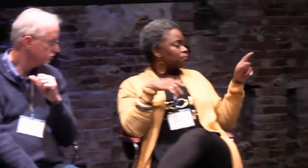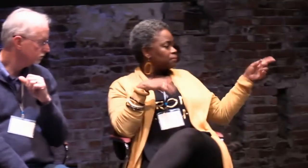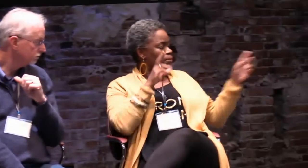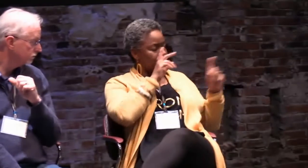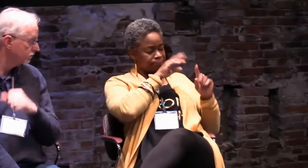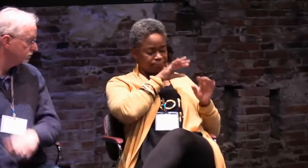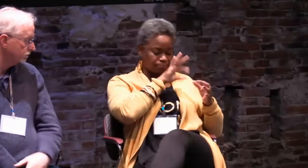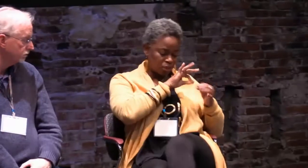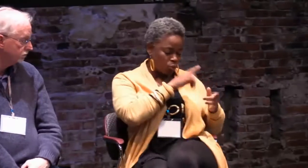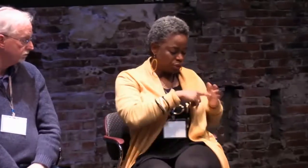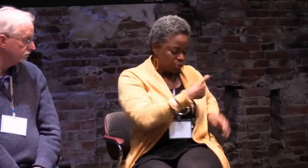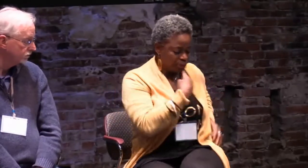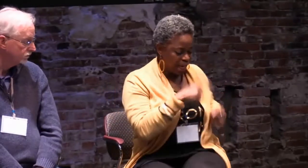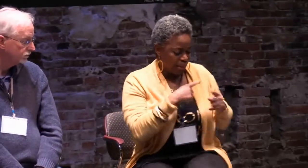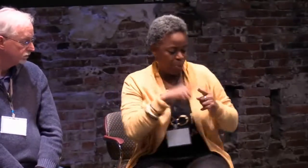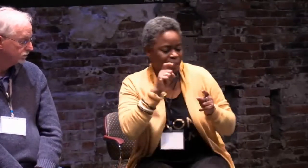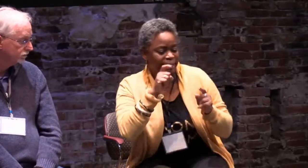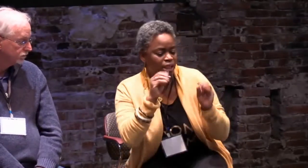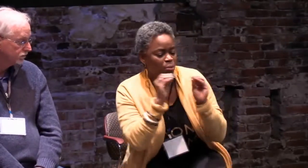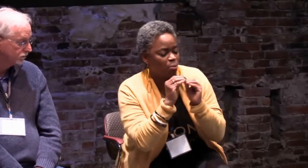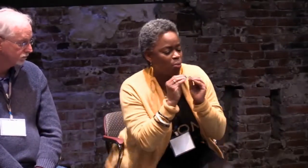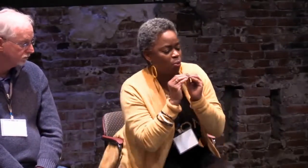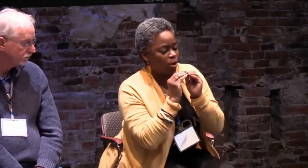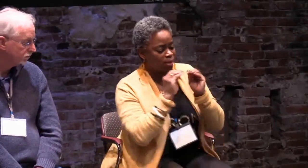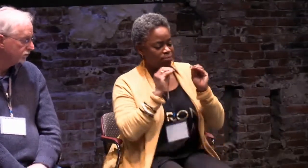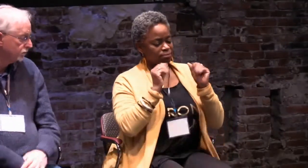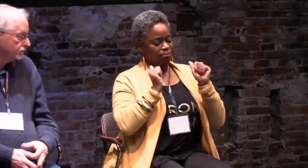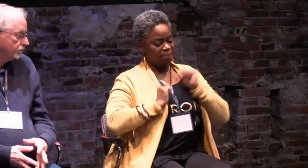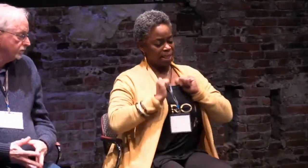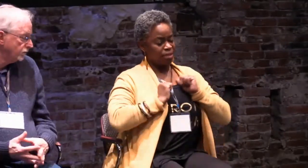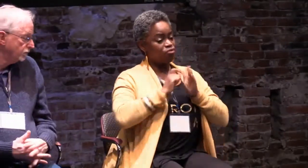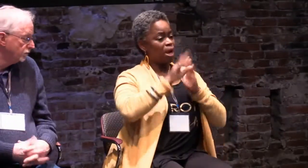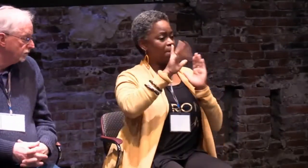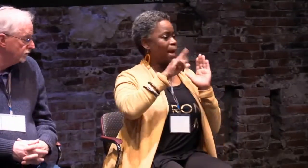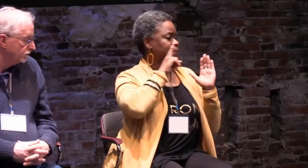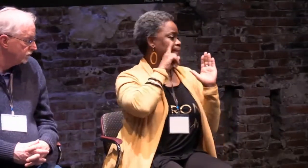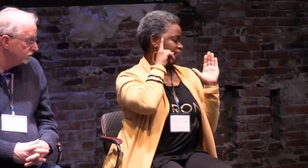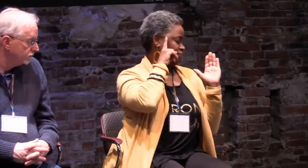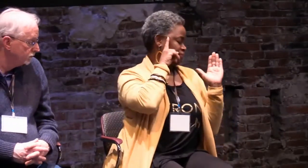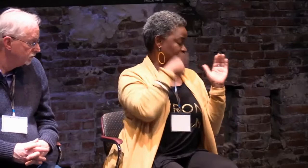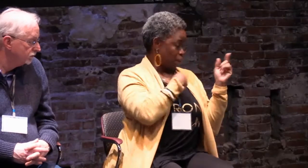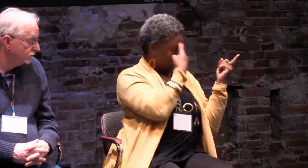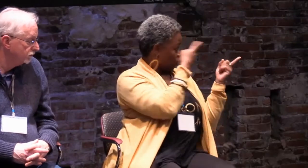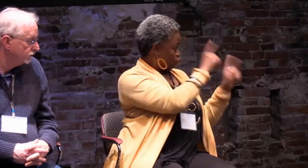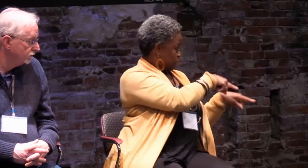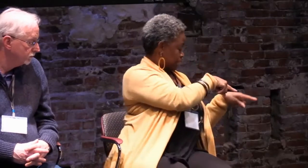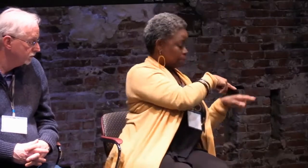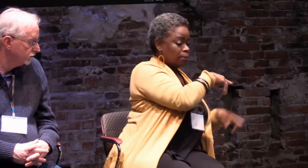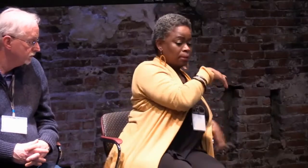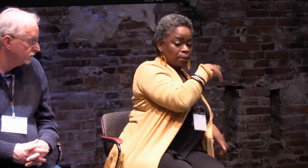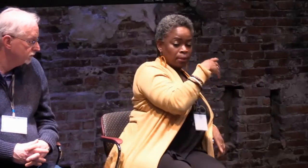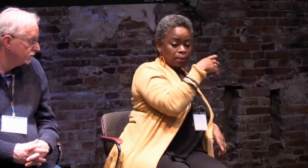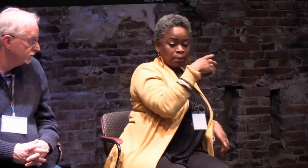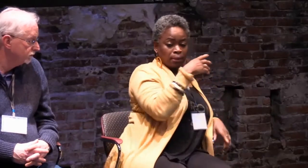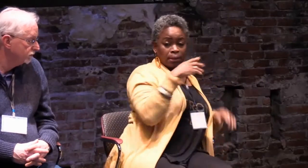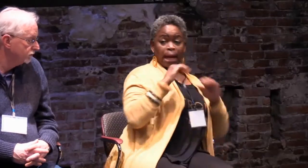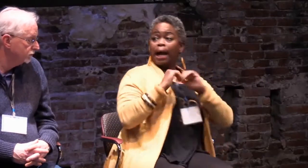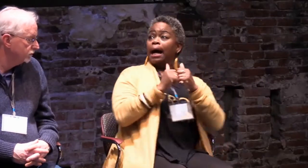Michelle? Yes, getting back to what you were saying, Richard. Plays, having more plays available,